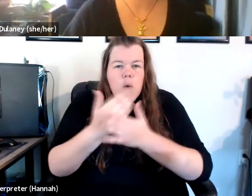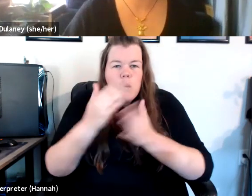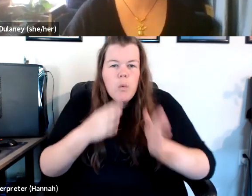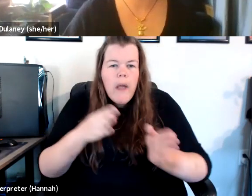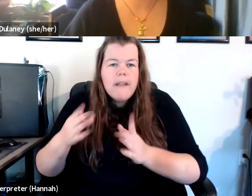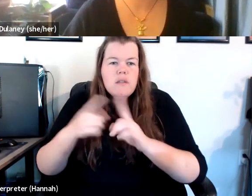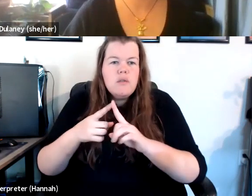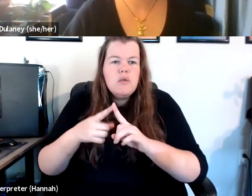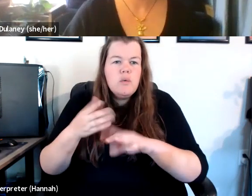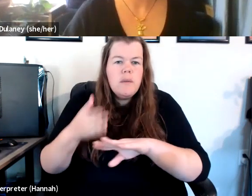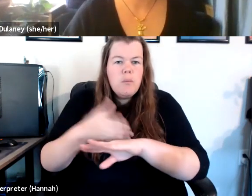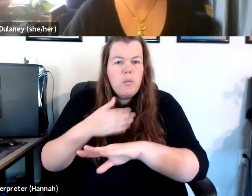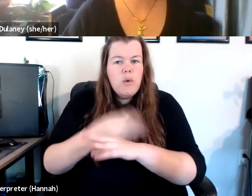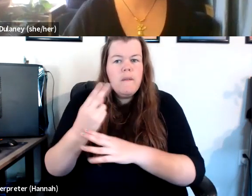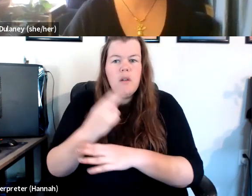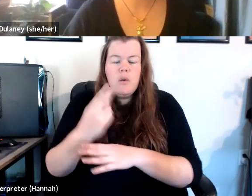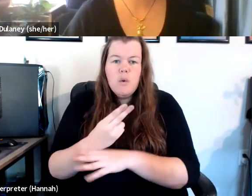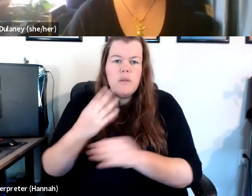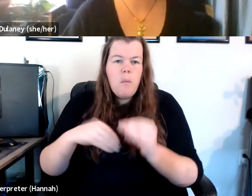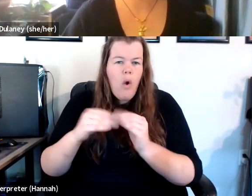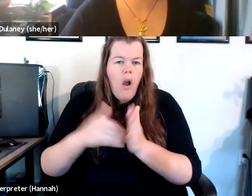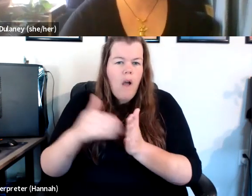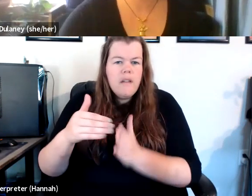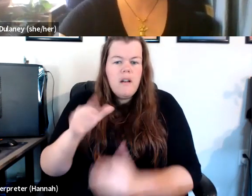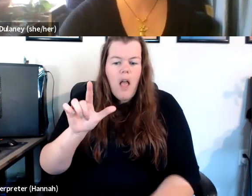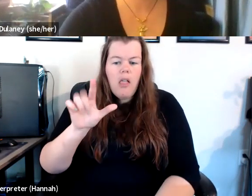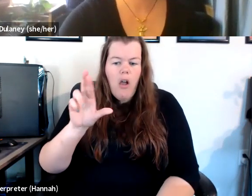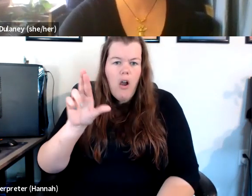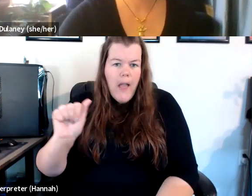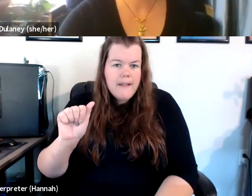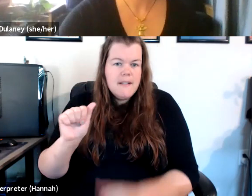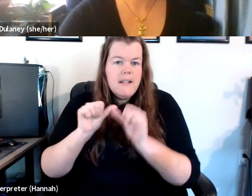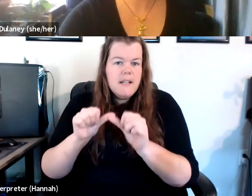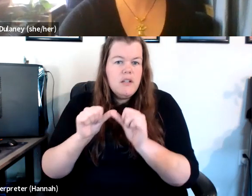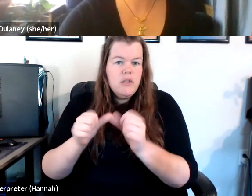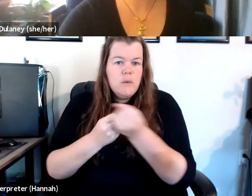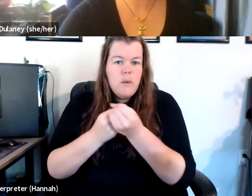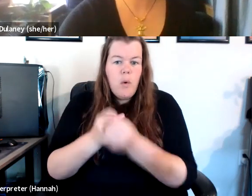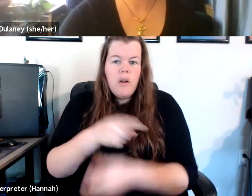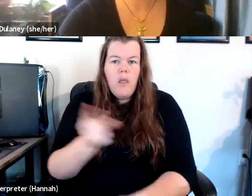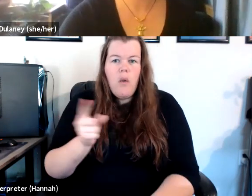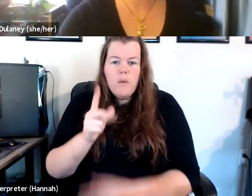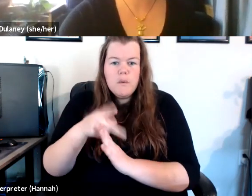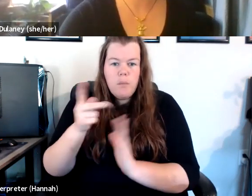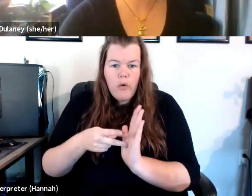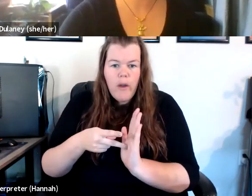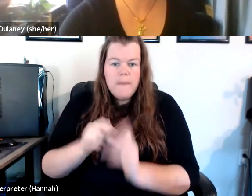restrictive alternatives and ways to keep those programs going. So in summary, those three goals